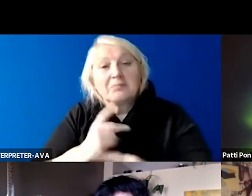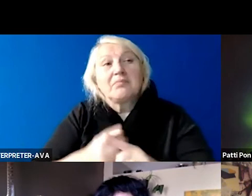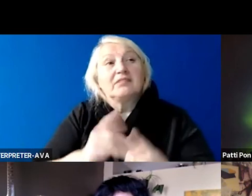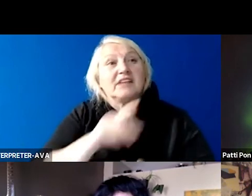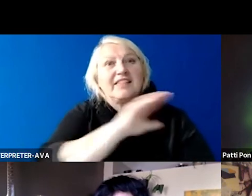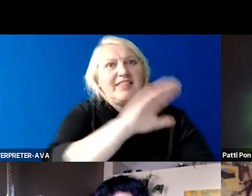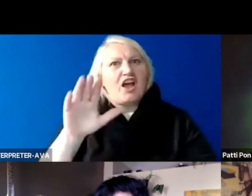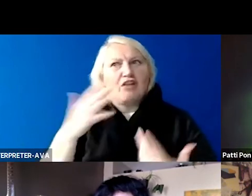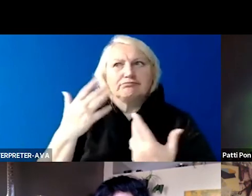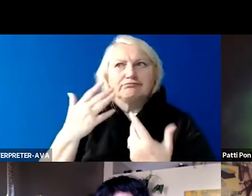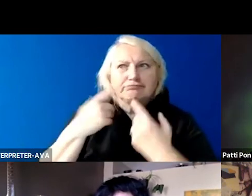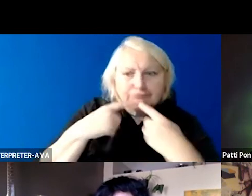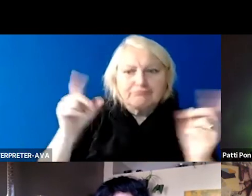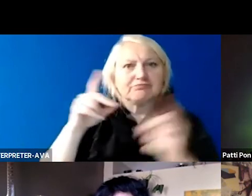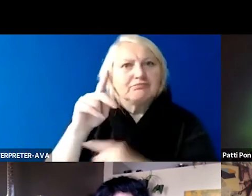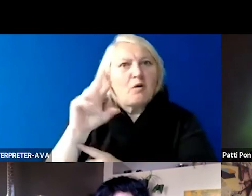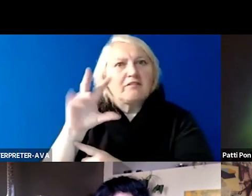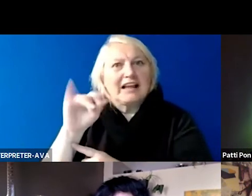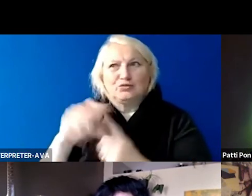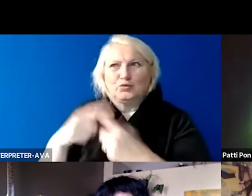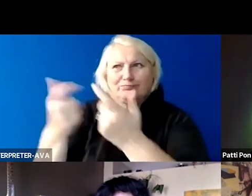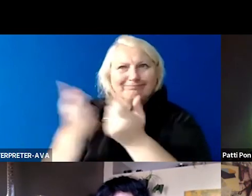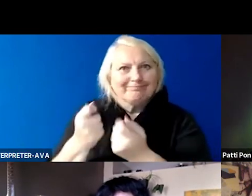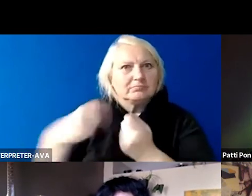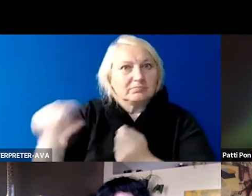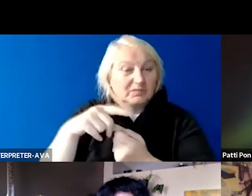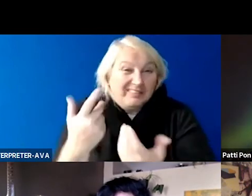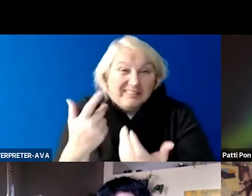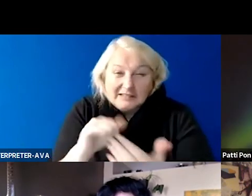And that's kind of, I think, a little bit of an approach that we took in our grant